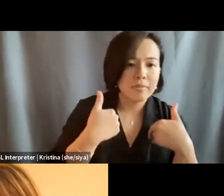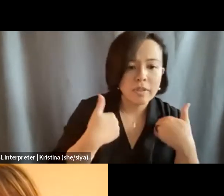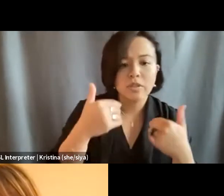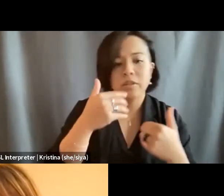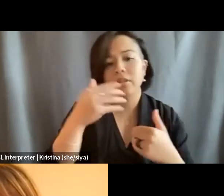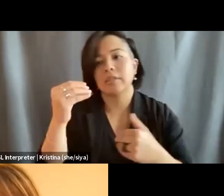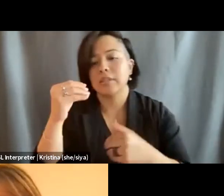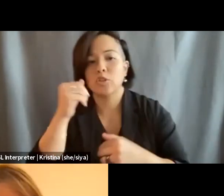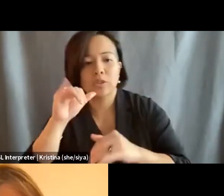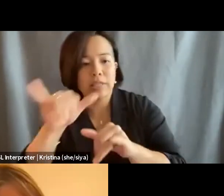we have about 120 million adolescent girls who are out of school either because they